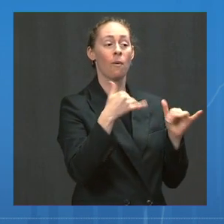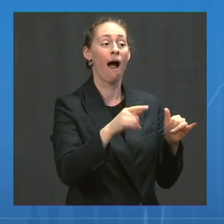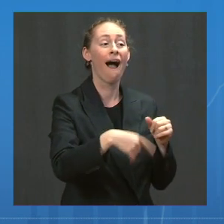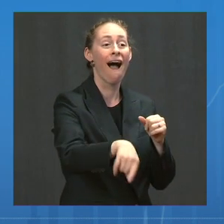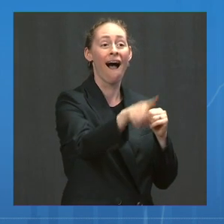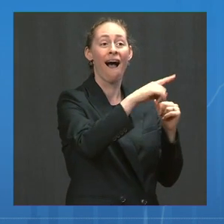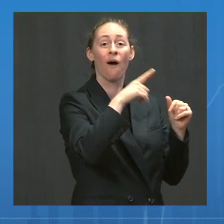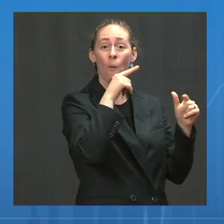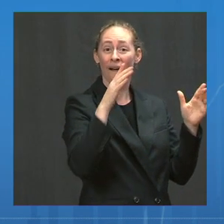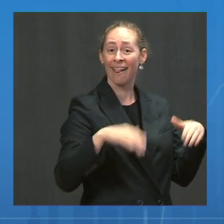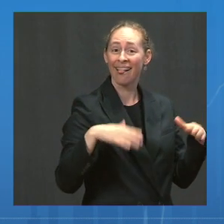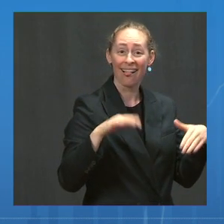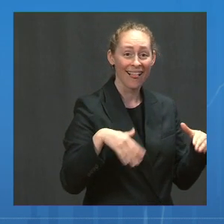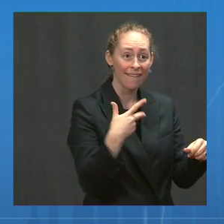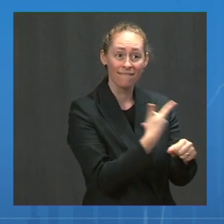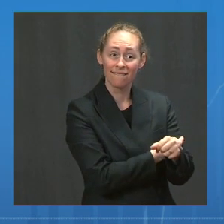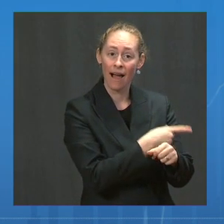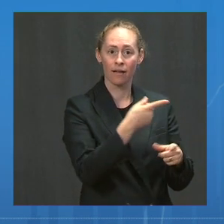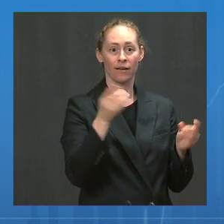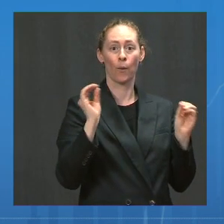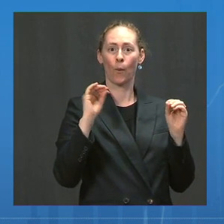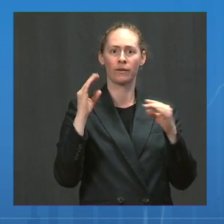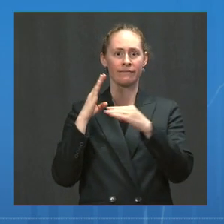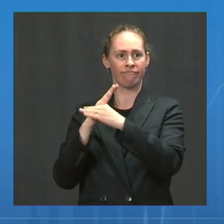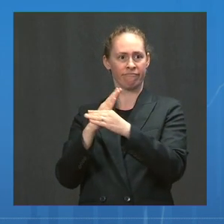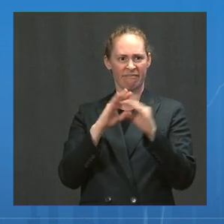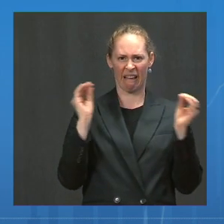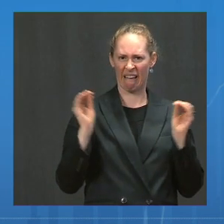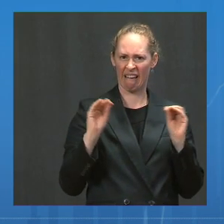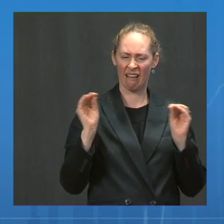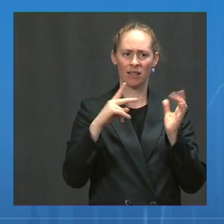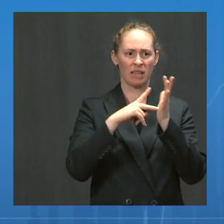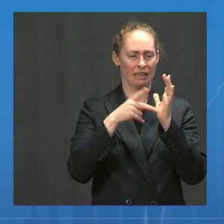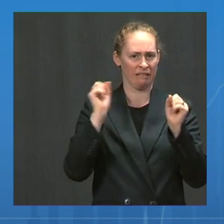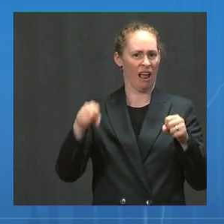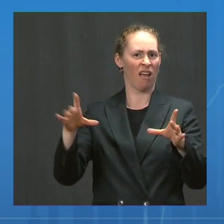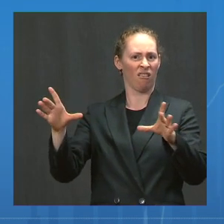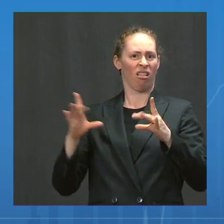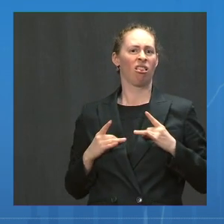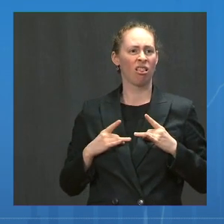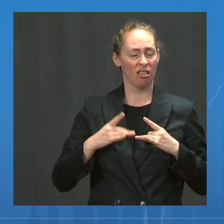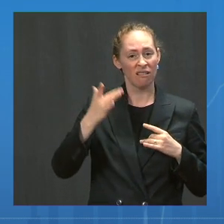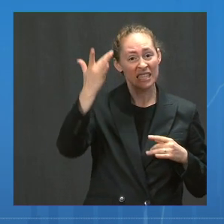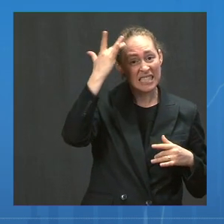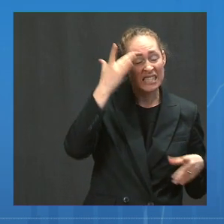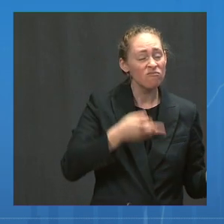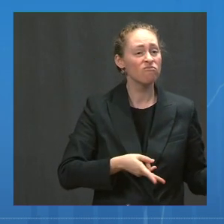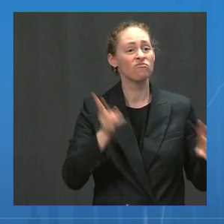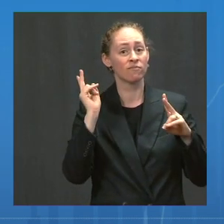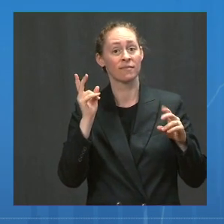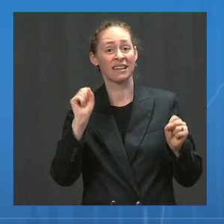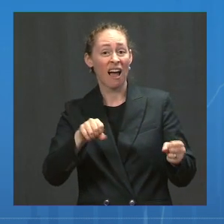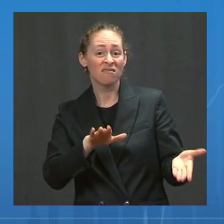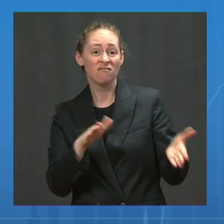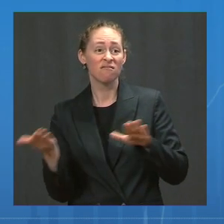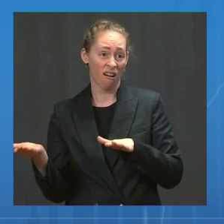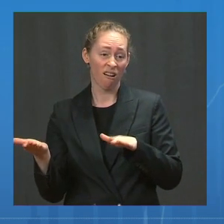are not protected against serious illness, hospitalization, and death. And we're seeing it in the data.